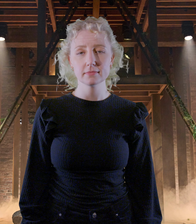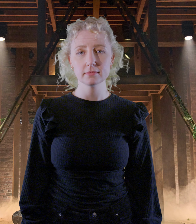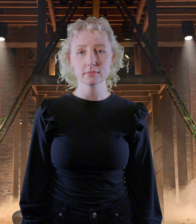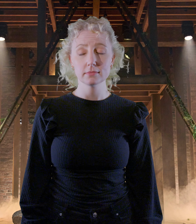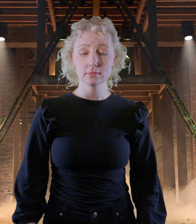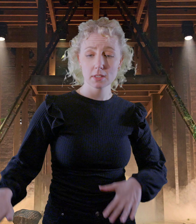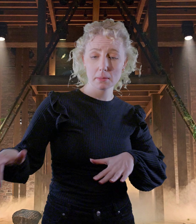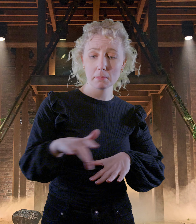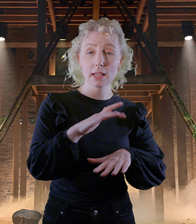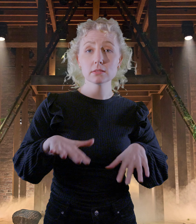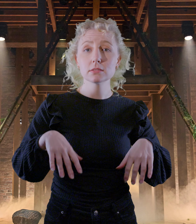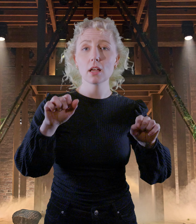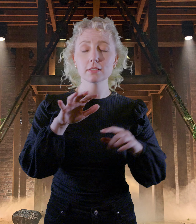At the start of the play,